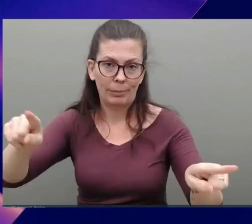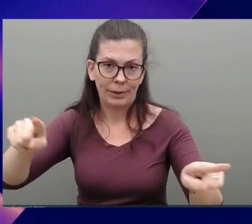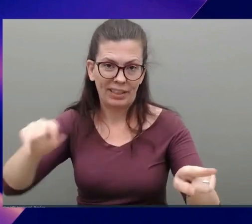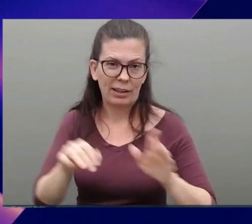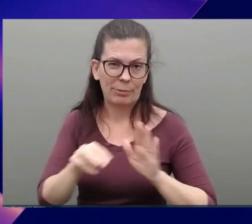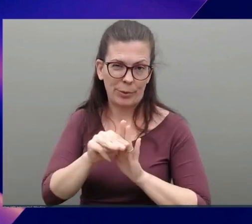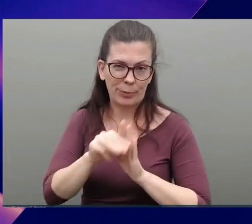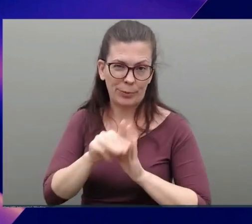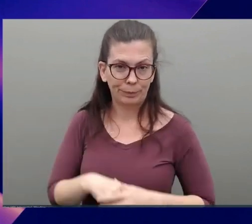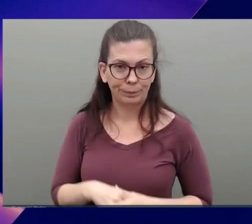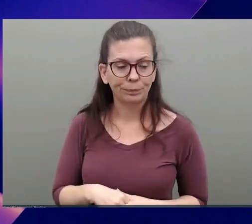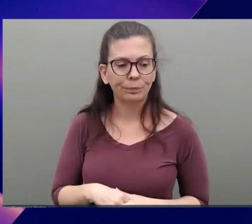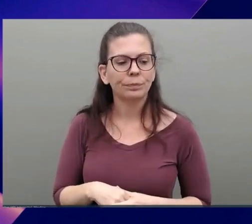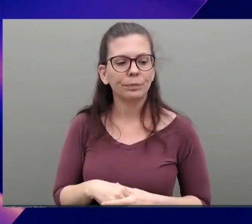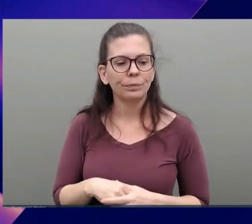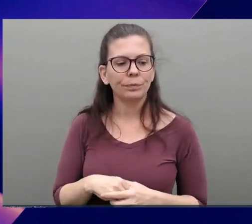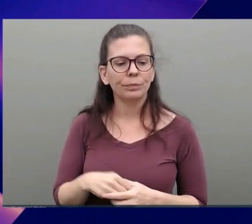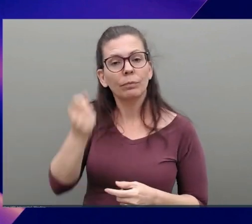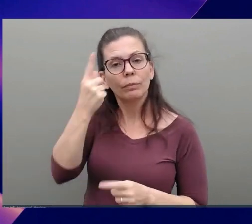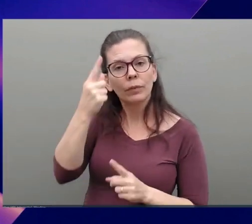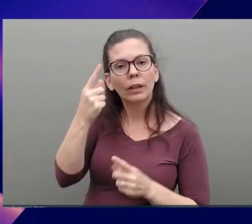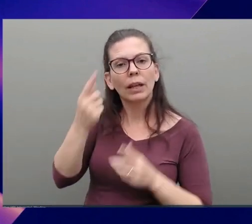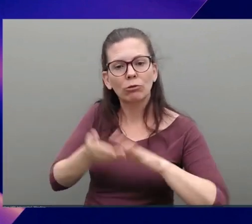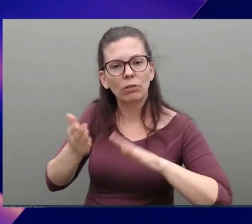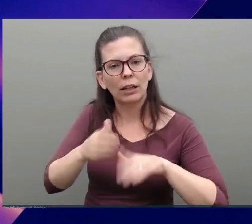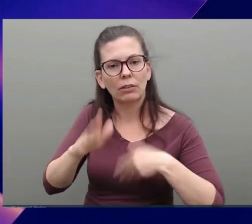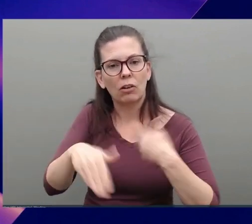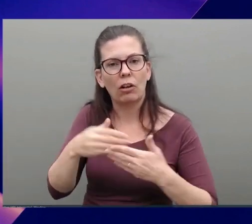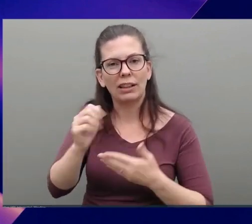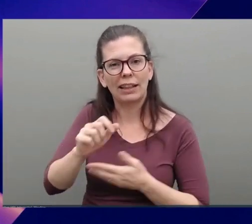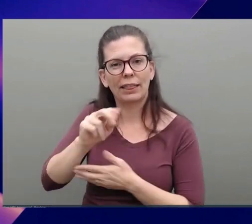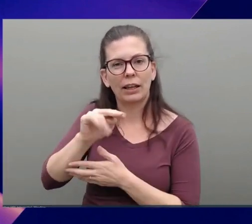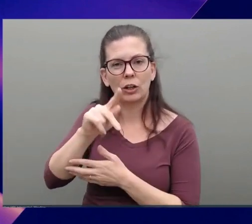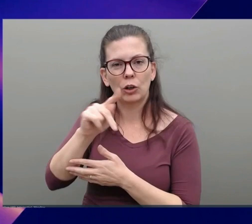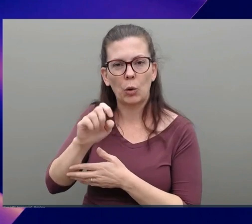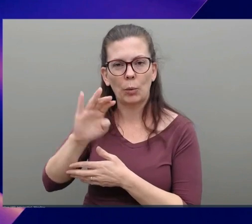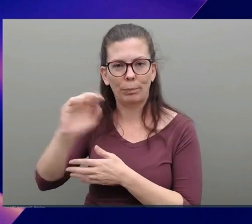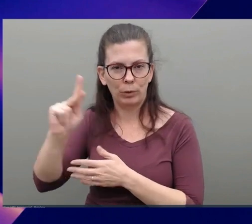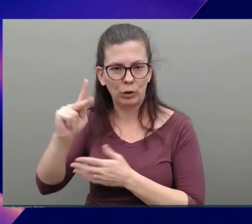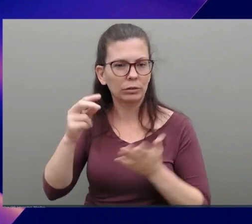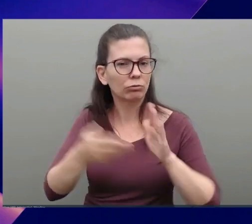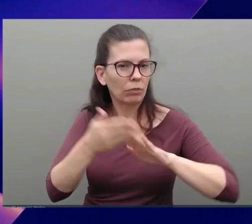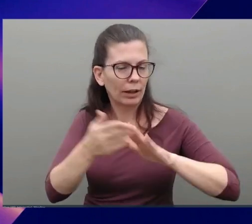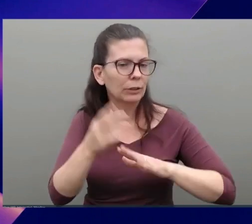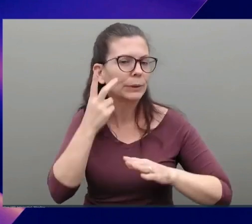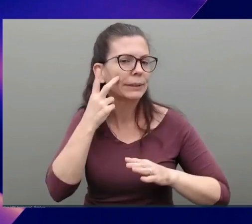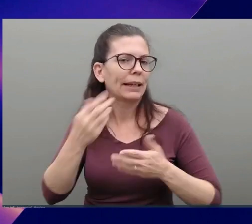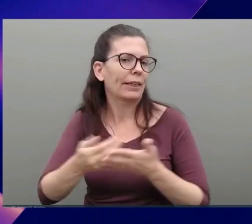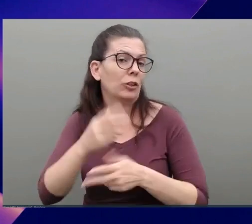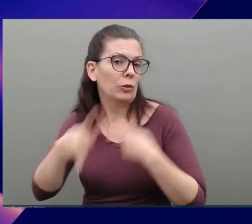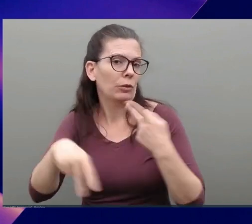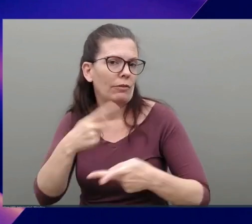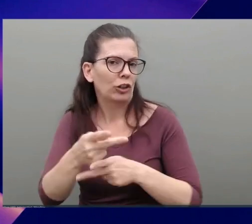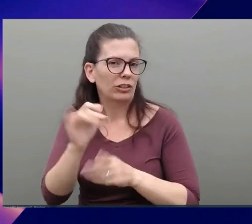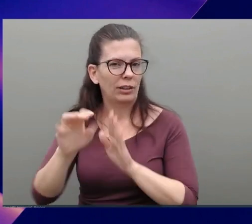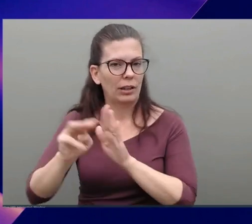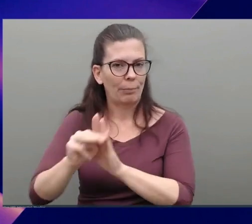Now, I'm gonna run all of the cells in this notebook and then we can take a look at what our new version of the model looks like in the Model Registry.